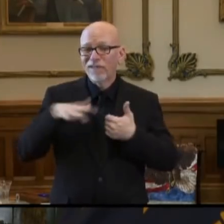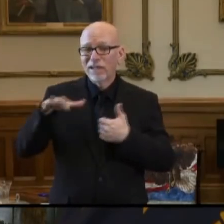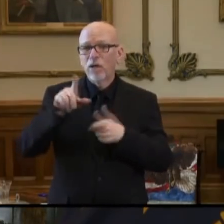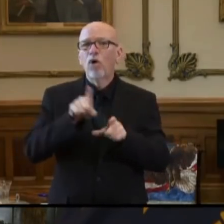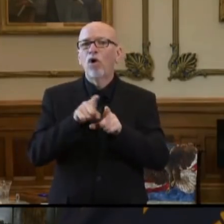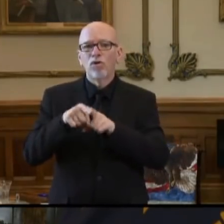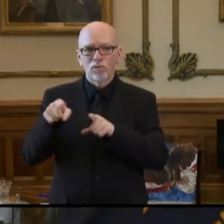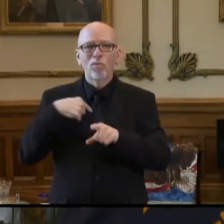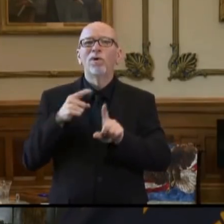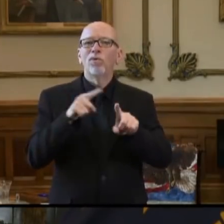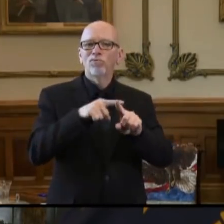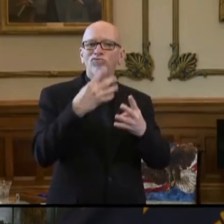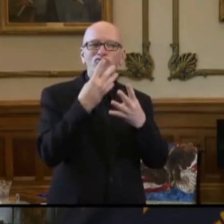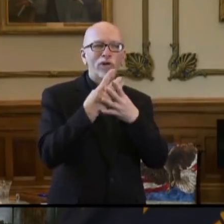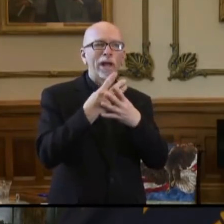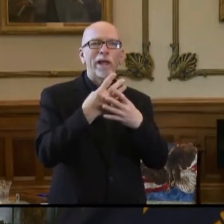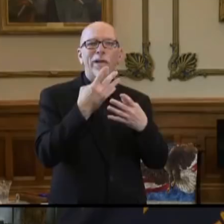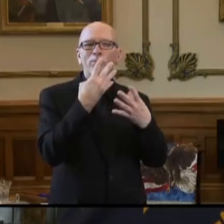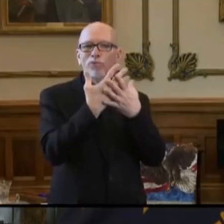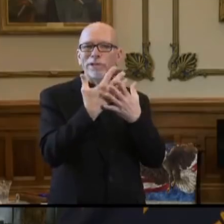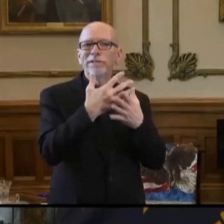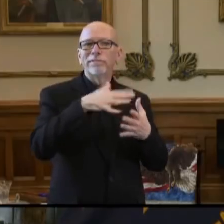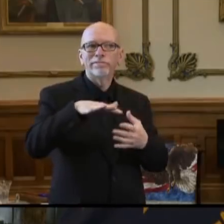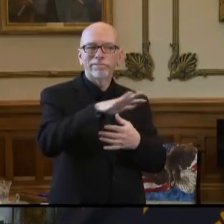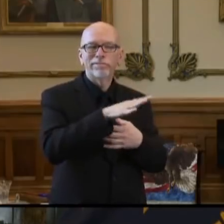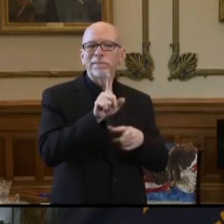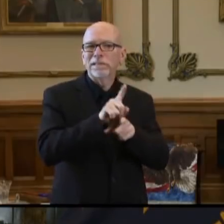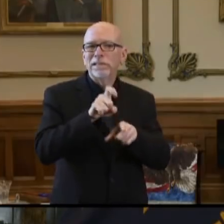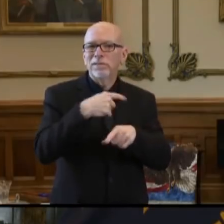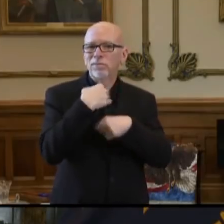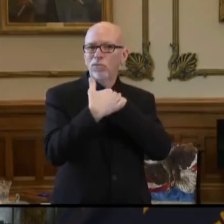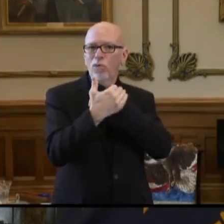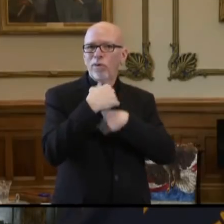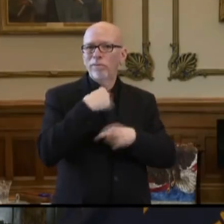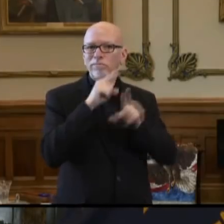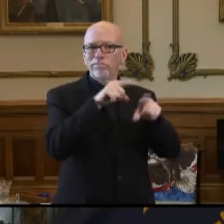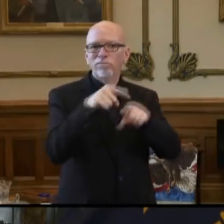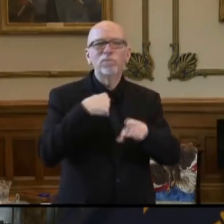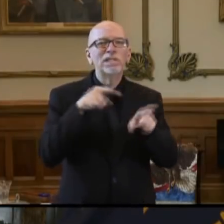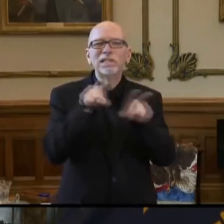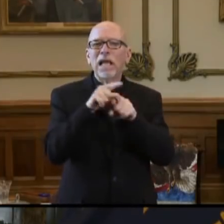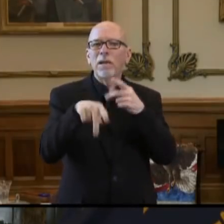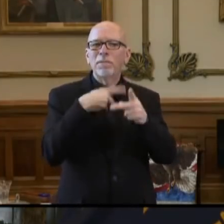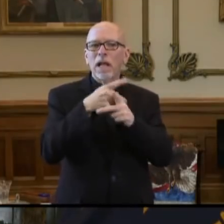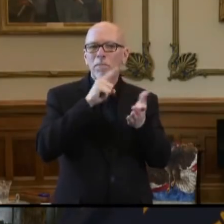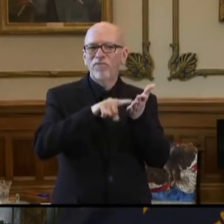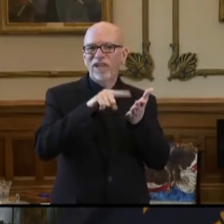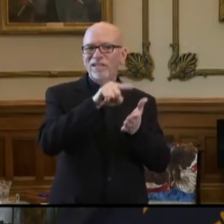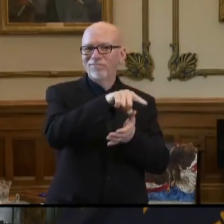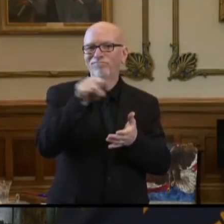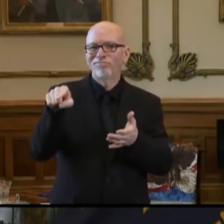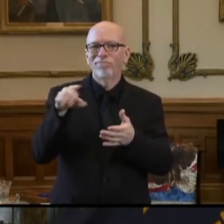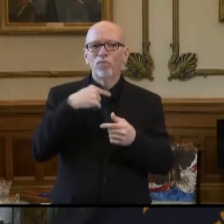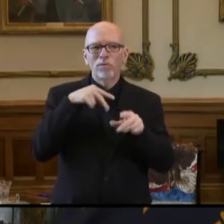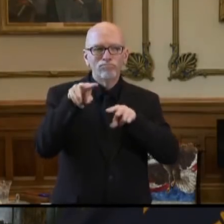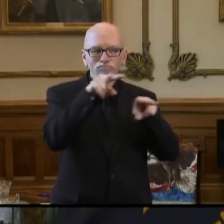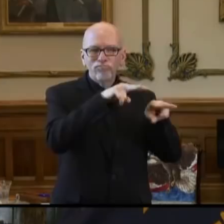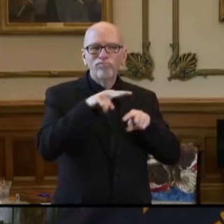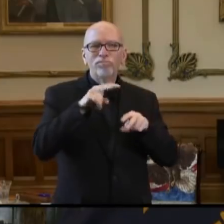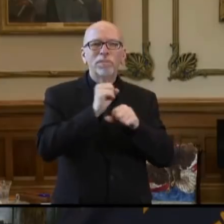. I THINK I WANT TO ADD TO THAT THAT OUR STRIKE TEAMS THAT WE'RE USING FOR OUR LONG TERM CARE FACILITIES AND A RESIDENTIAL FACILITIES WE'RE ALSO GOING TO JAILS AND